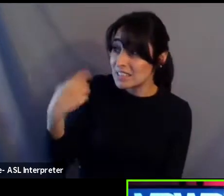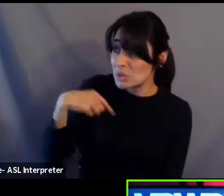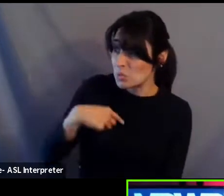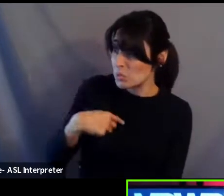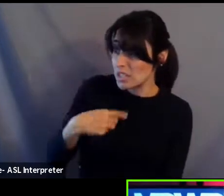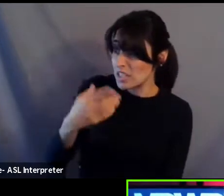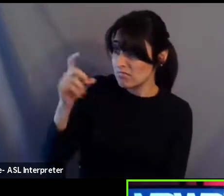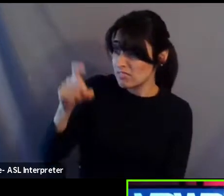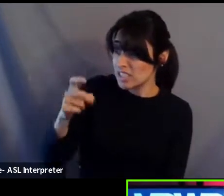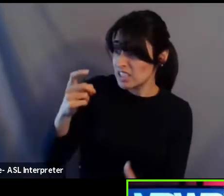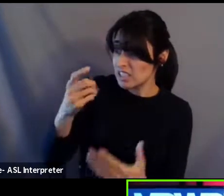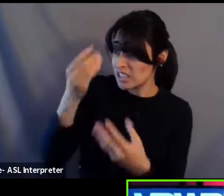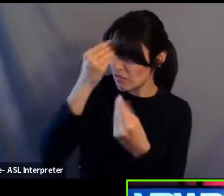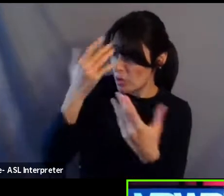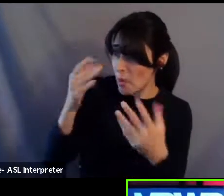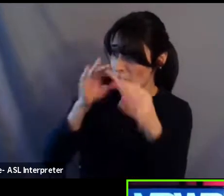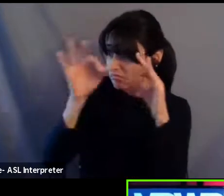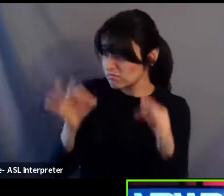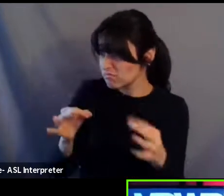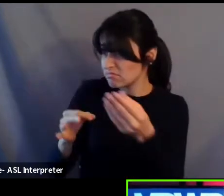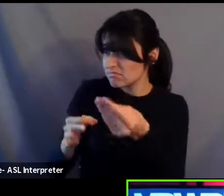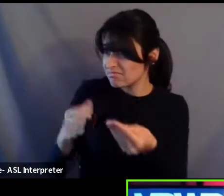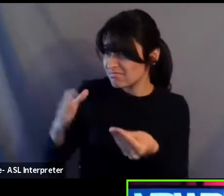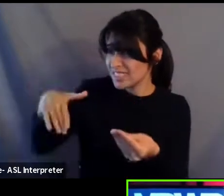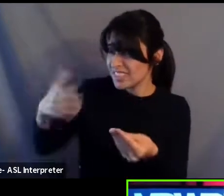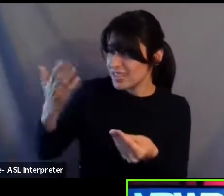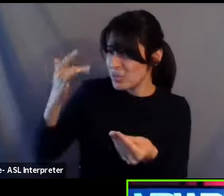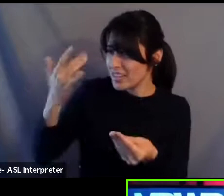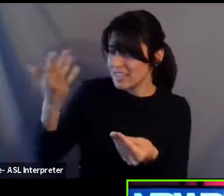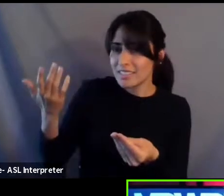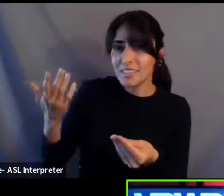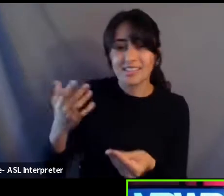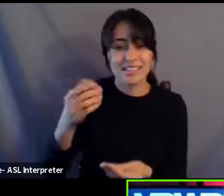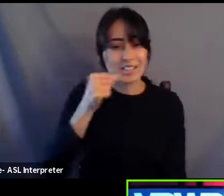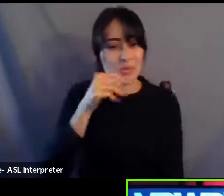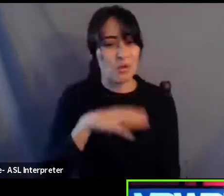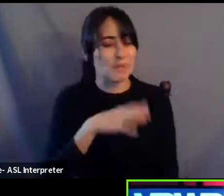What's going on? Why didn't we receive it? And then the lady pulled her to the side and said